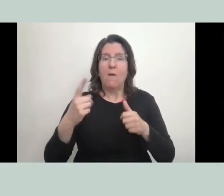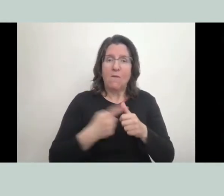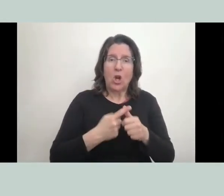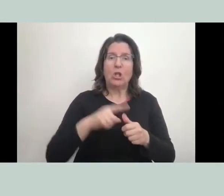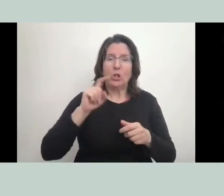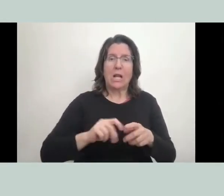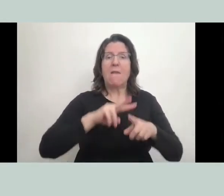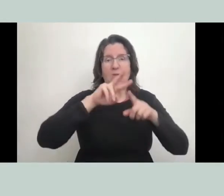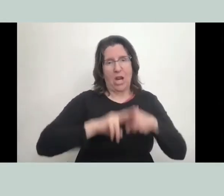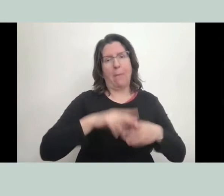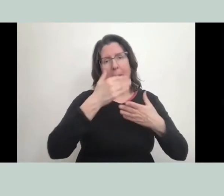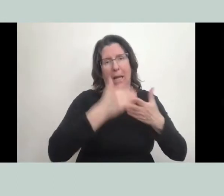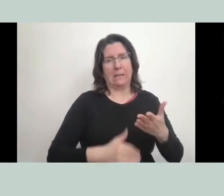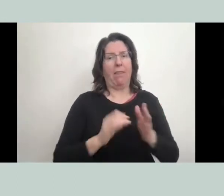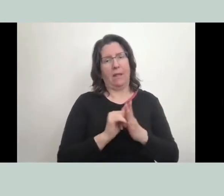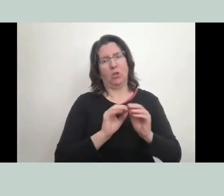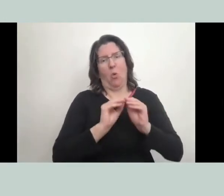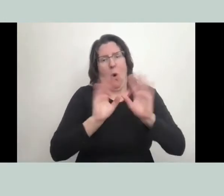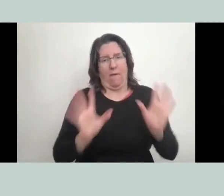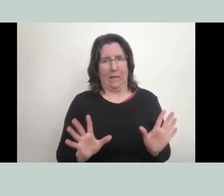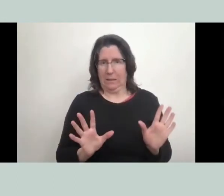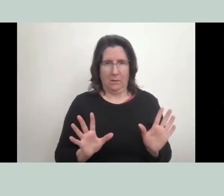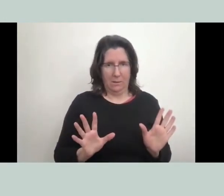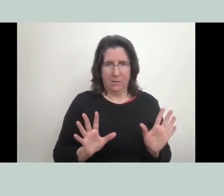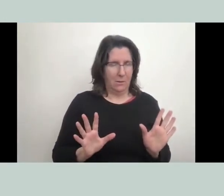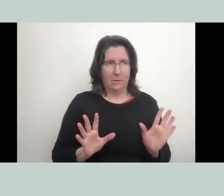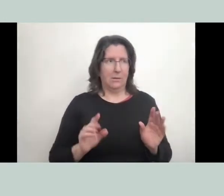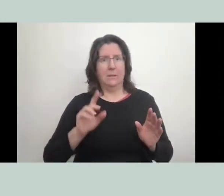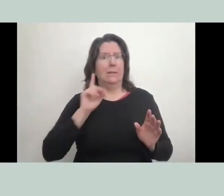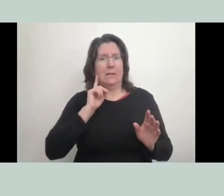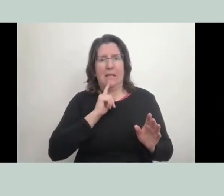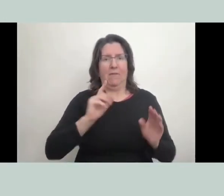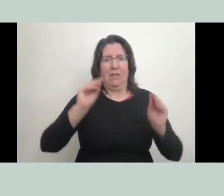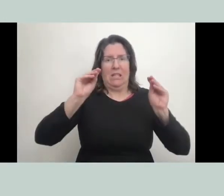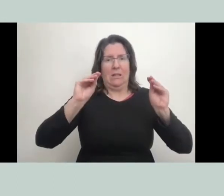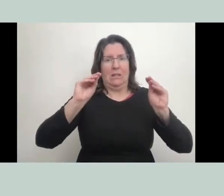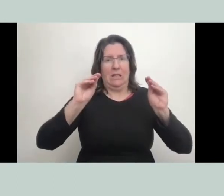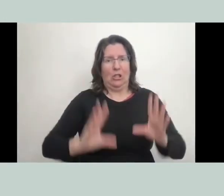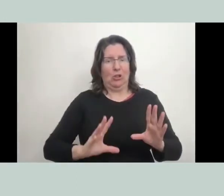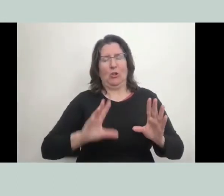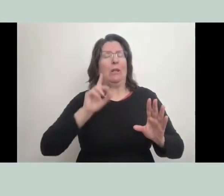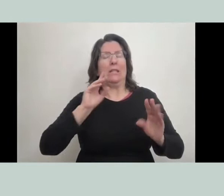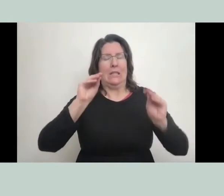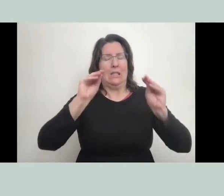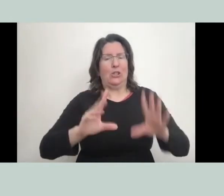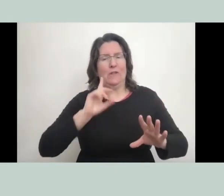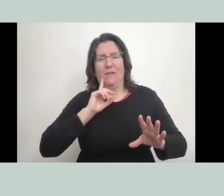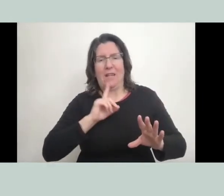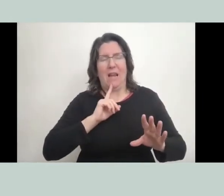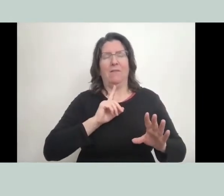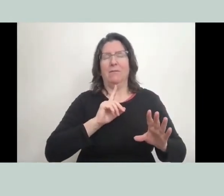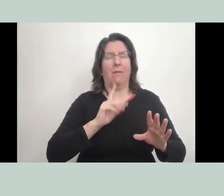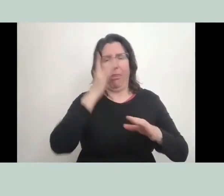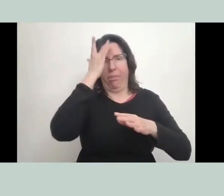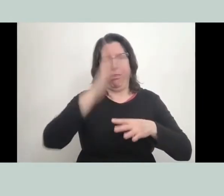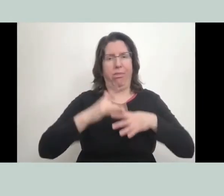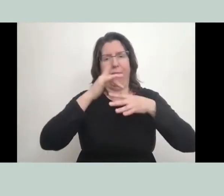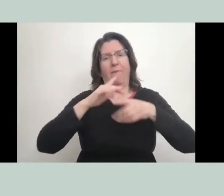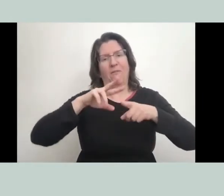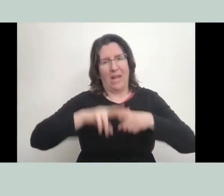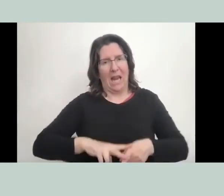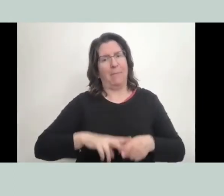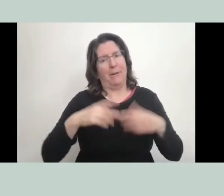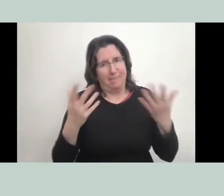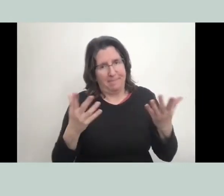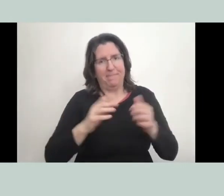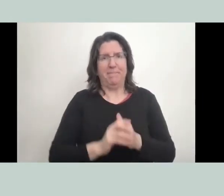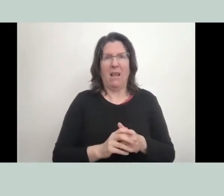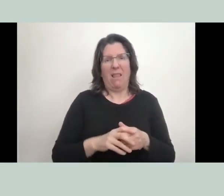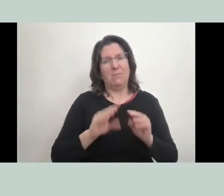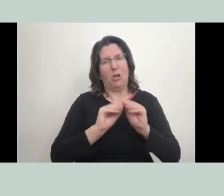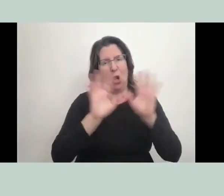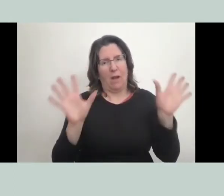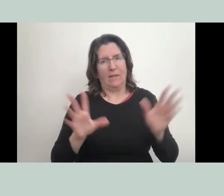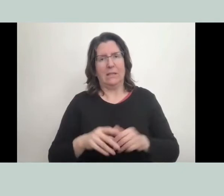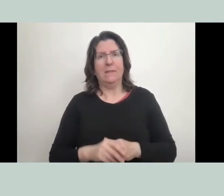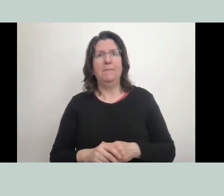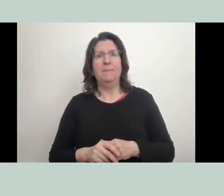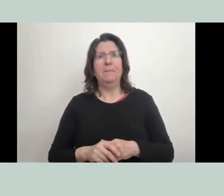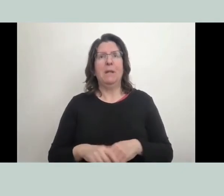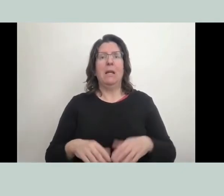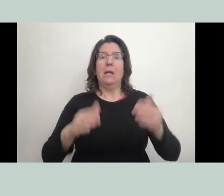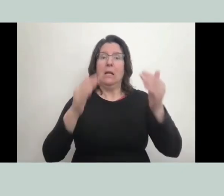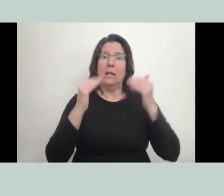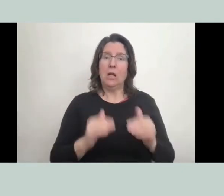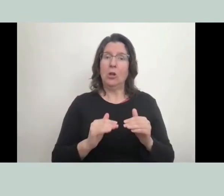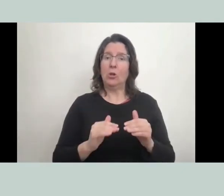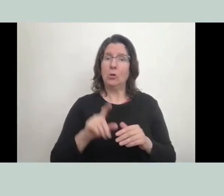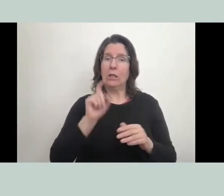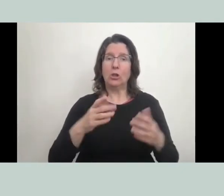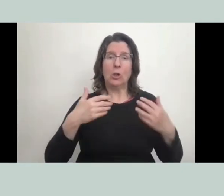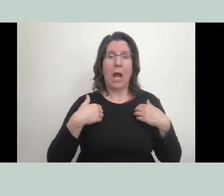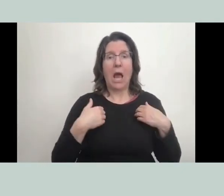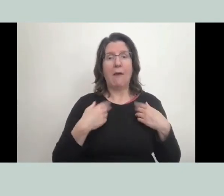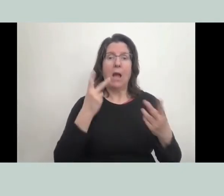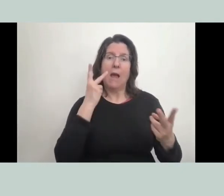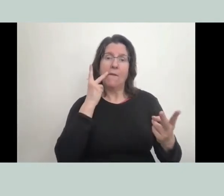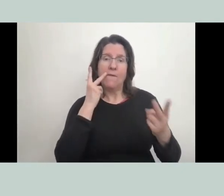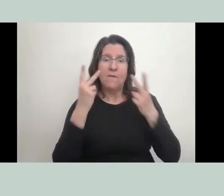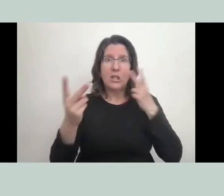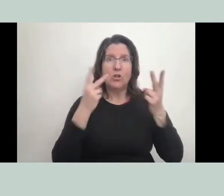The first requirement is vocabulary lists. That goes without saying. As teachers of the deaf, our mainstay is vocabulary lists!